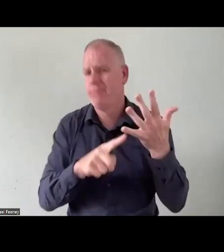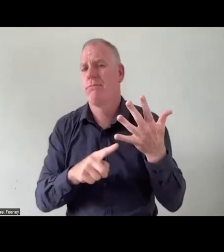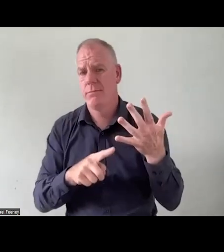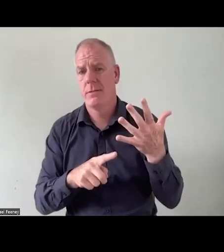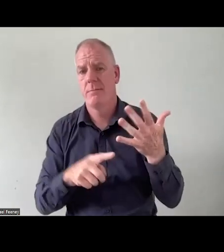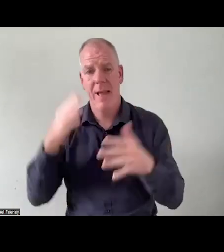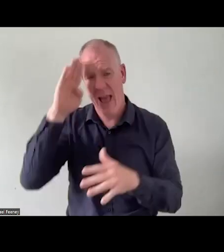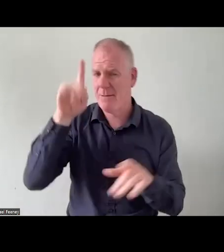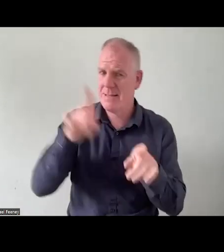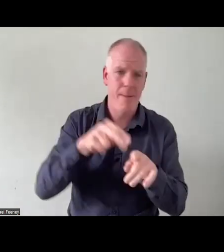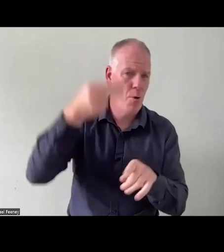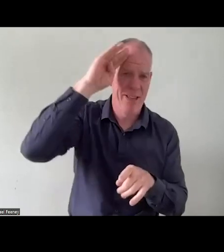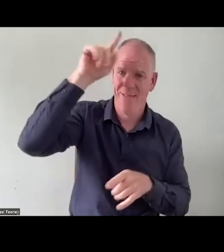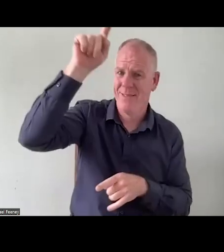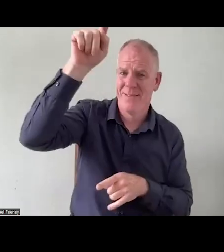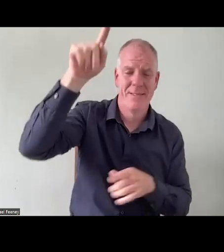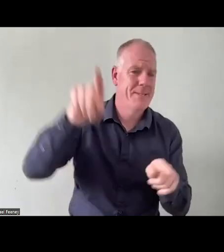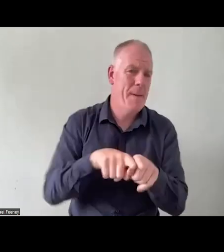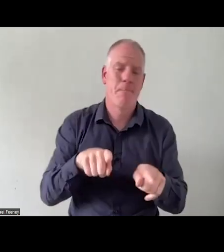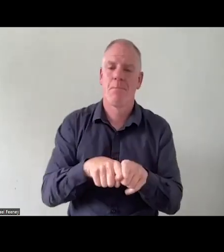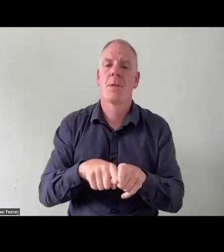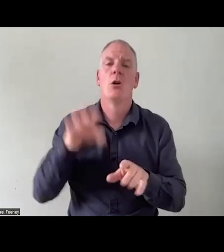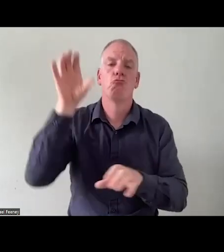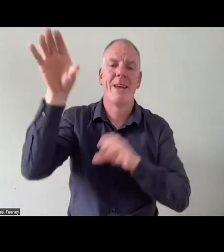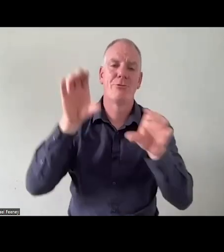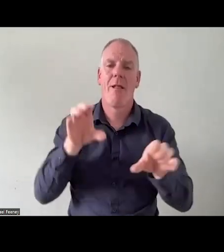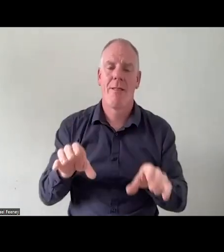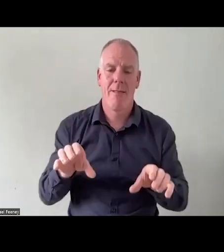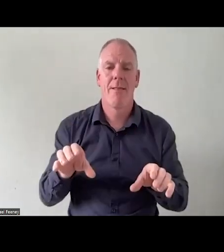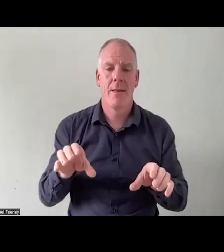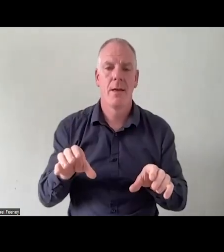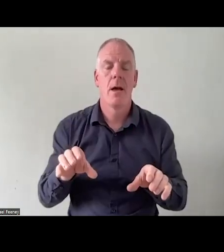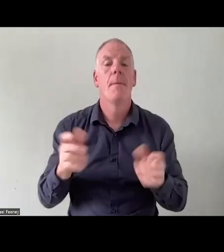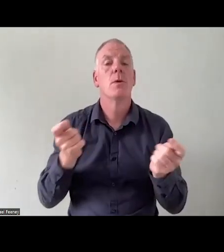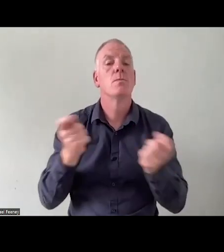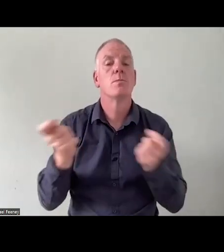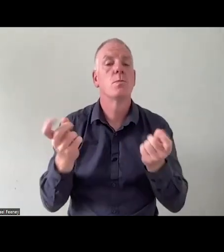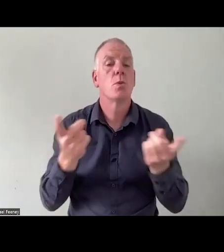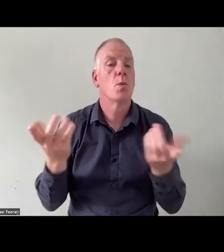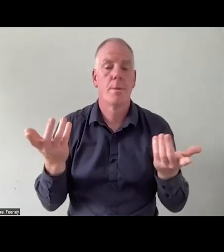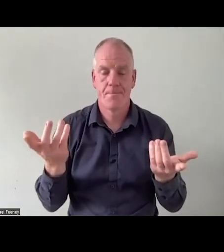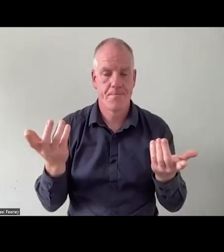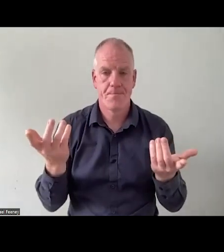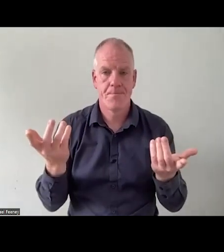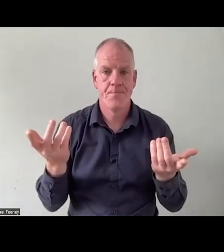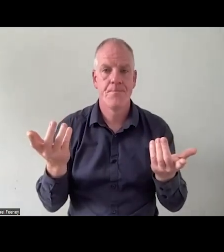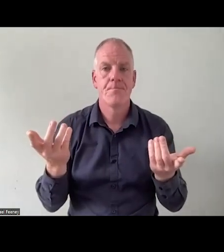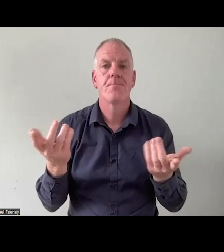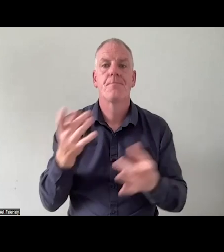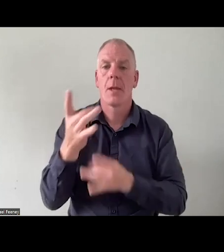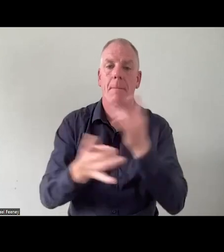and in Northern Ireland, at regional theatre and above. But what we're managing to do now is to make smaller screens,